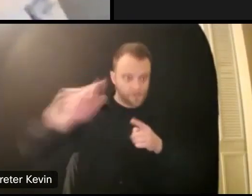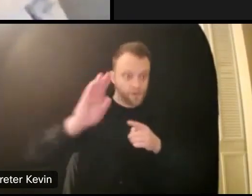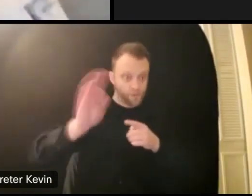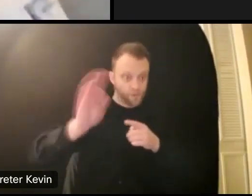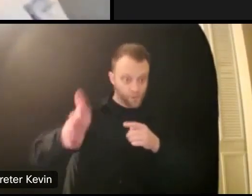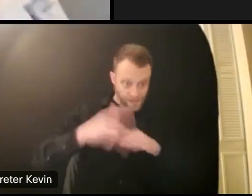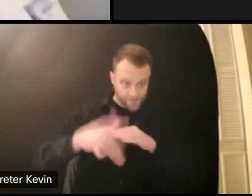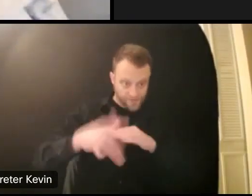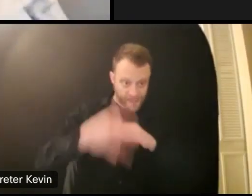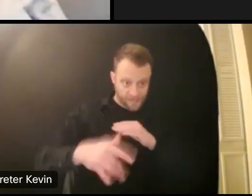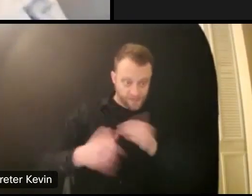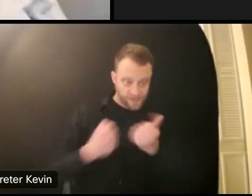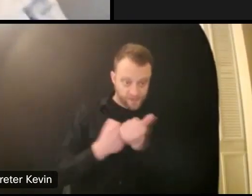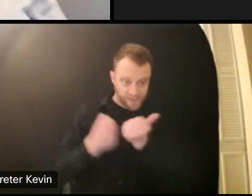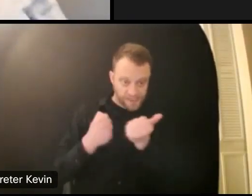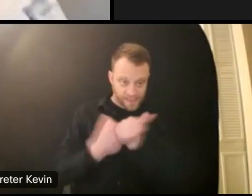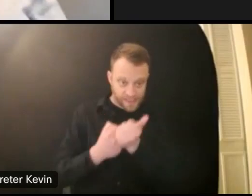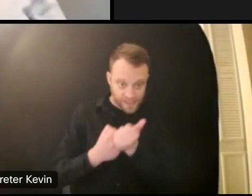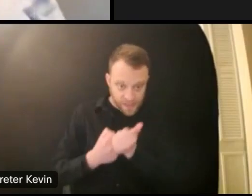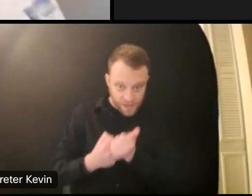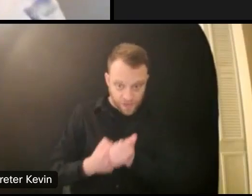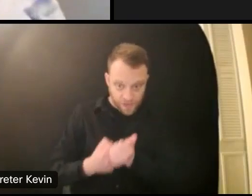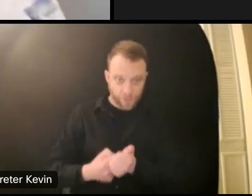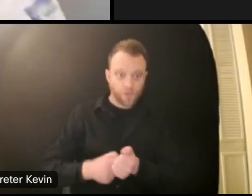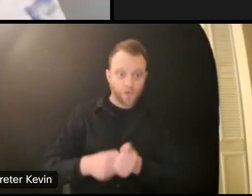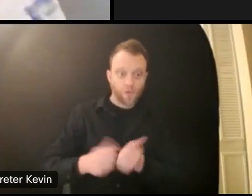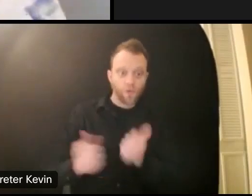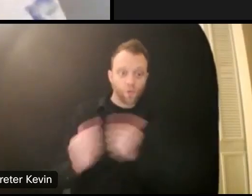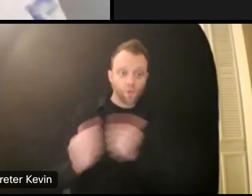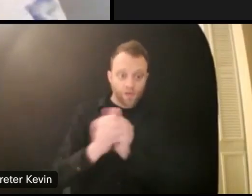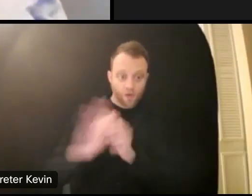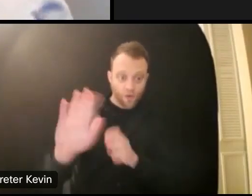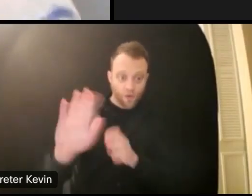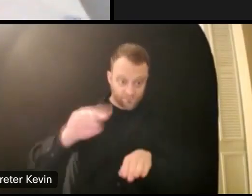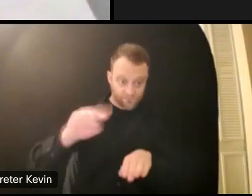that you have a very good and productive the first meeting. (Crawford) Okay, I just don't